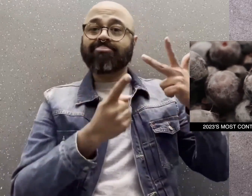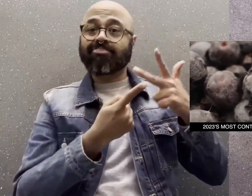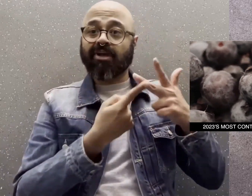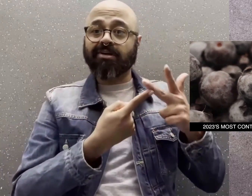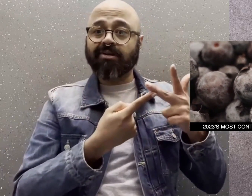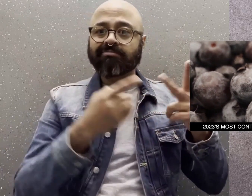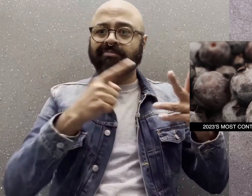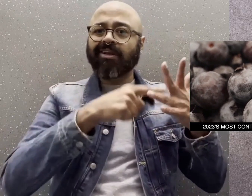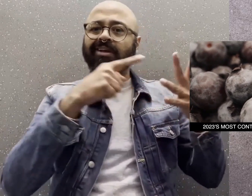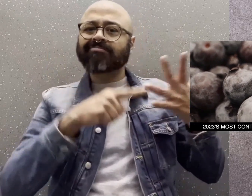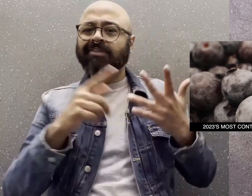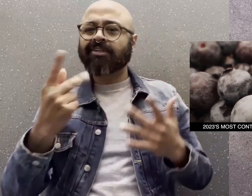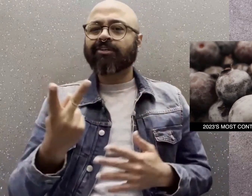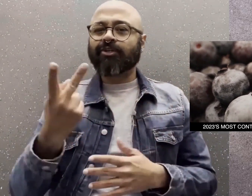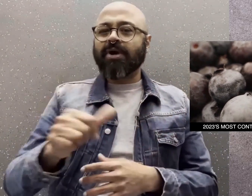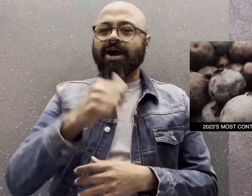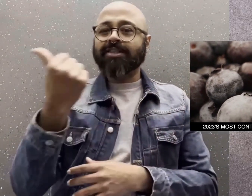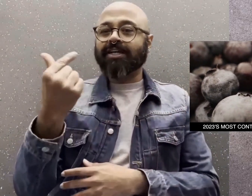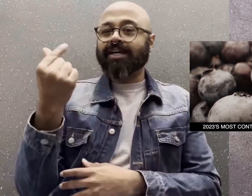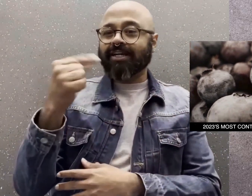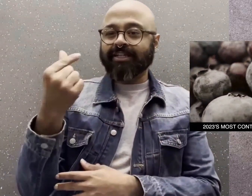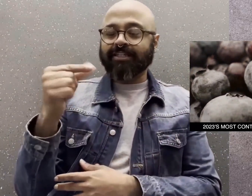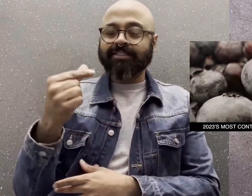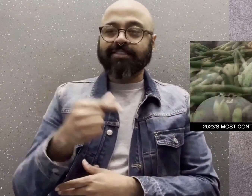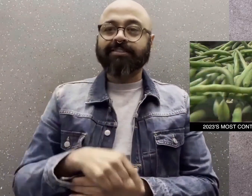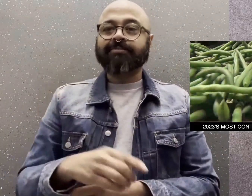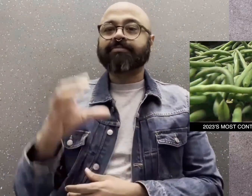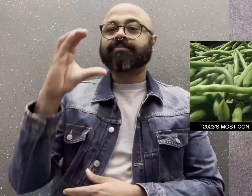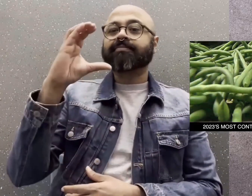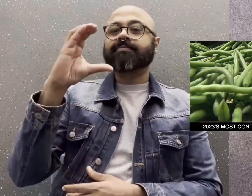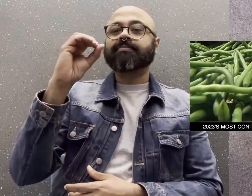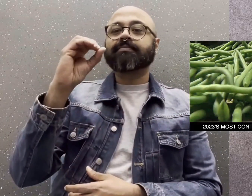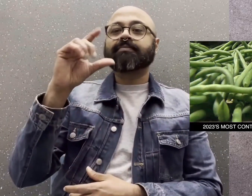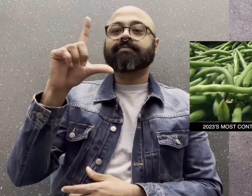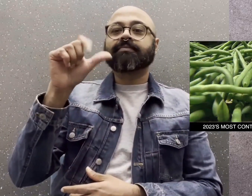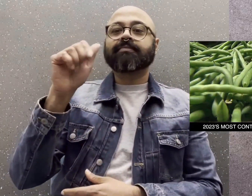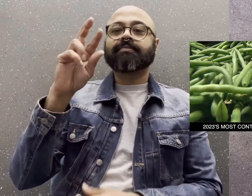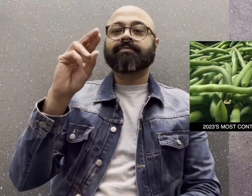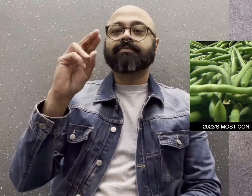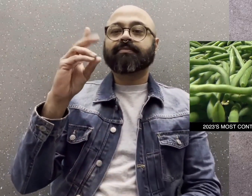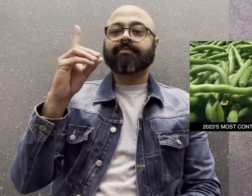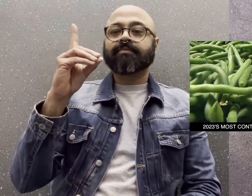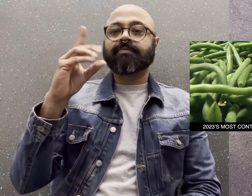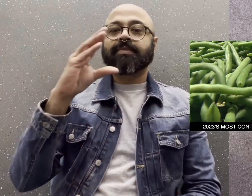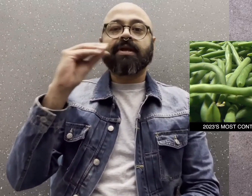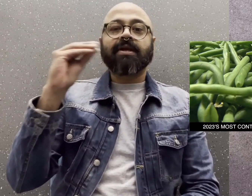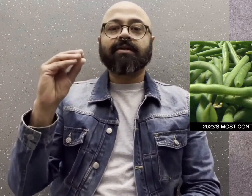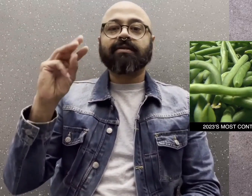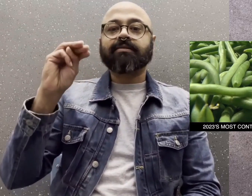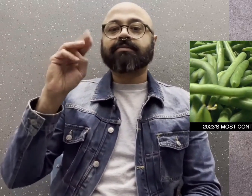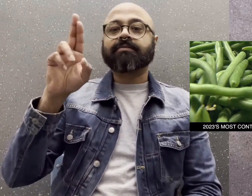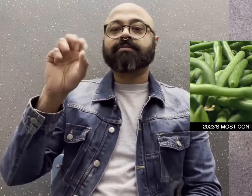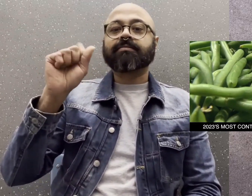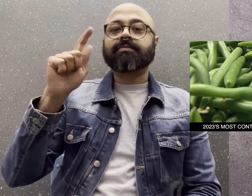kale came in third place followed by two other greens Collard and mustard greens